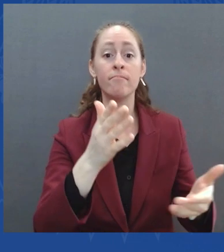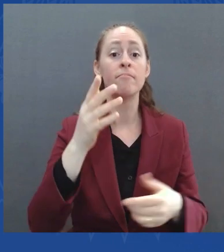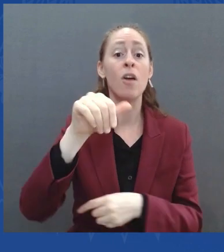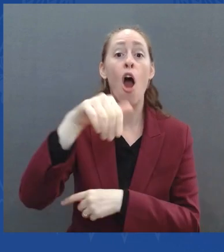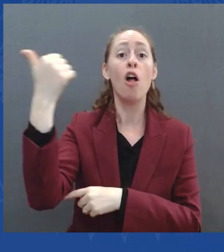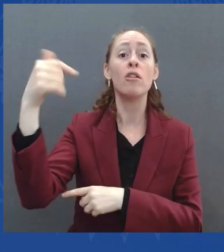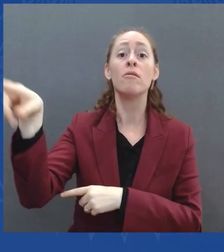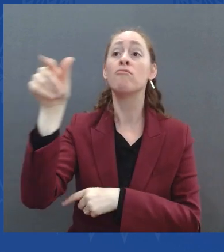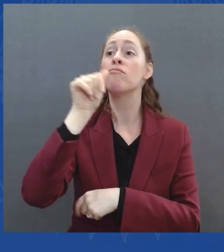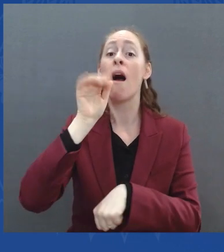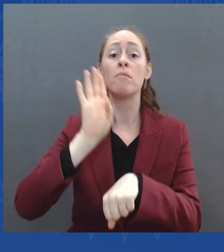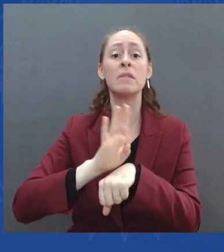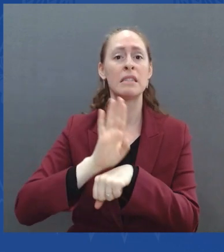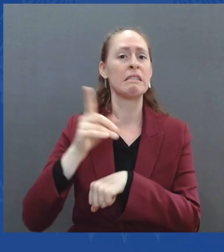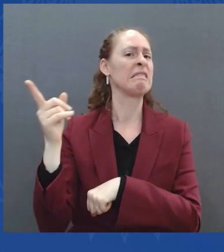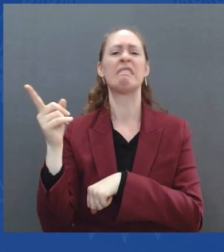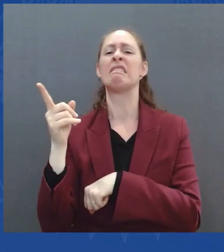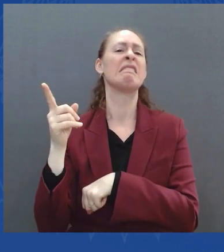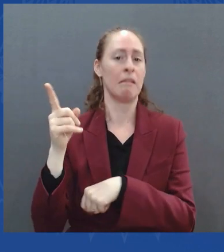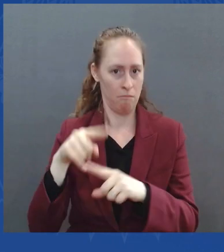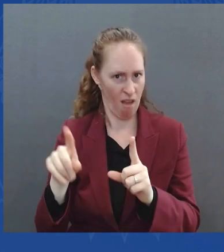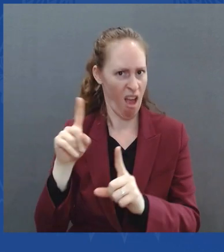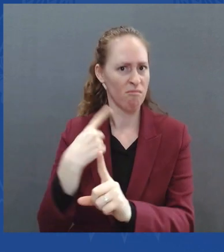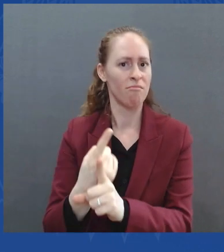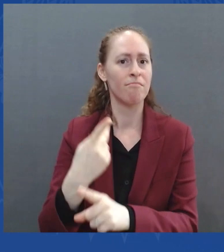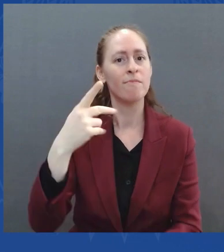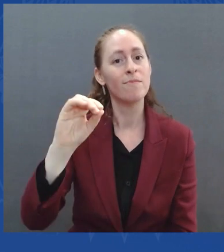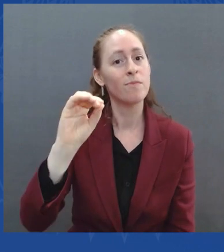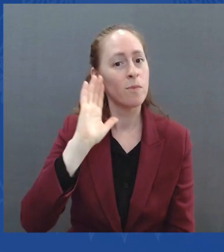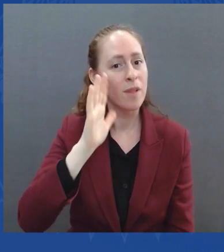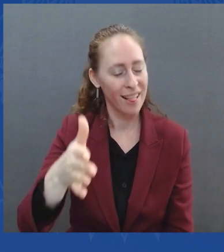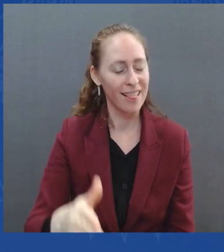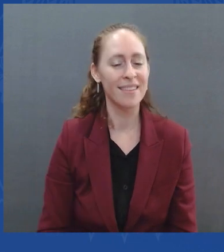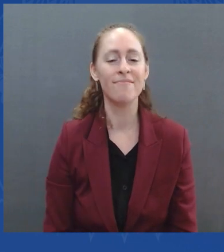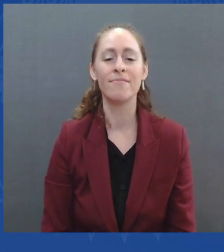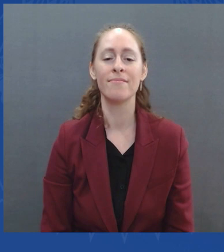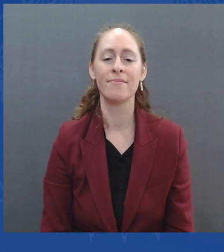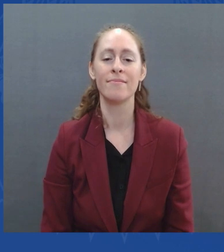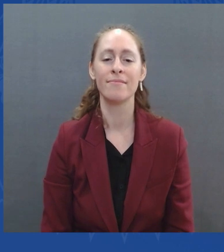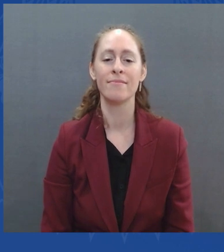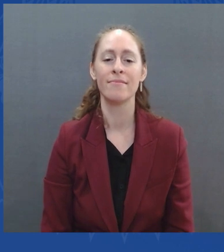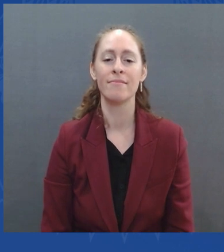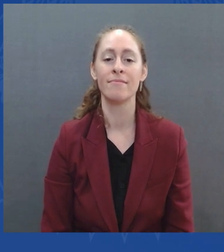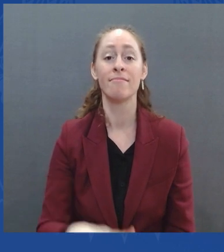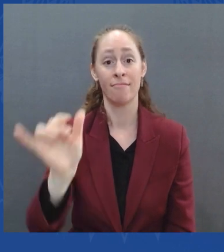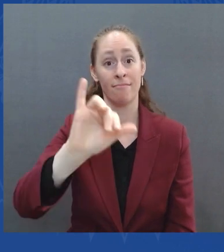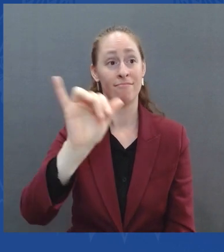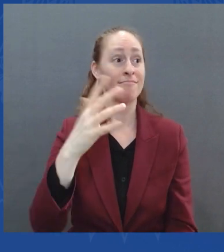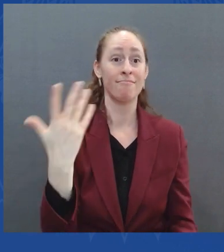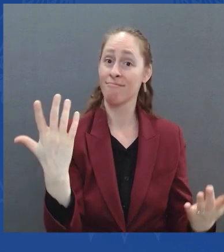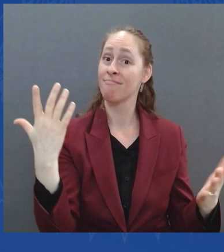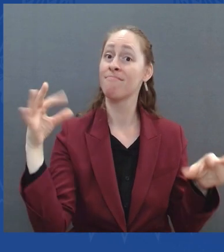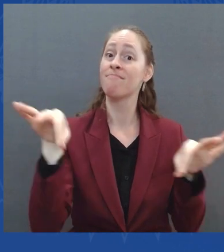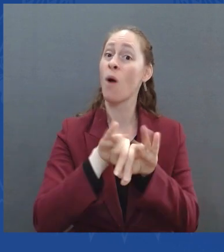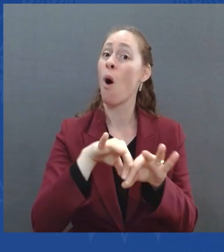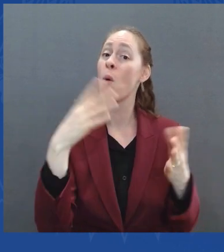And there is another essential thing the Postal Service delivers: your vote. In 2020, 43 percent of the votes cast by ballot